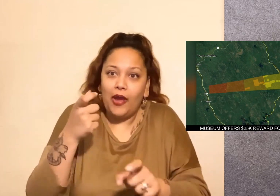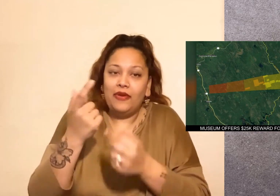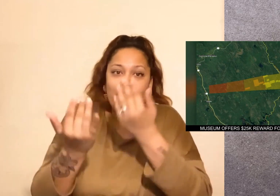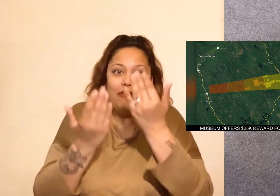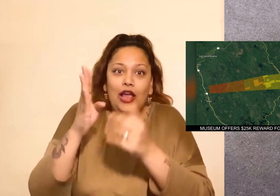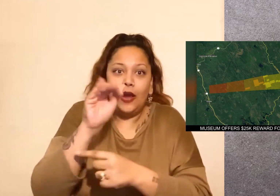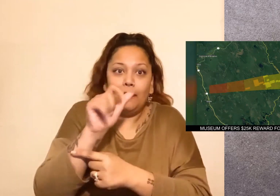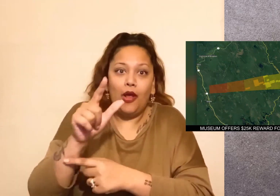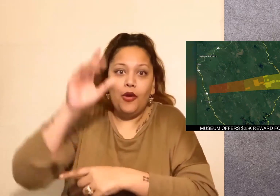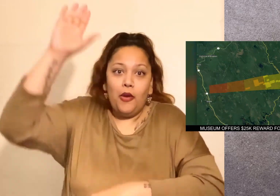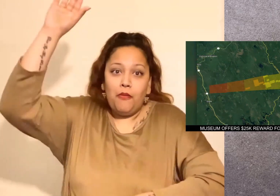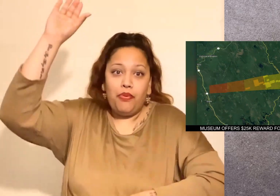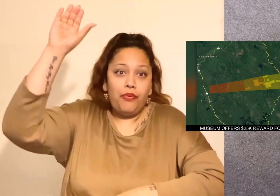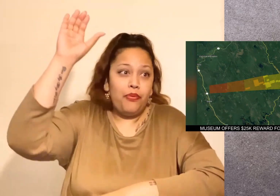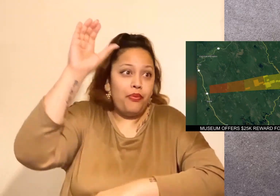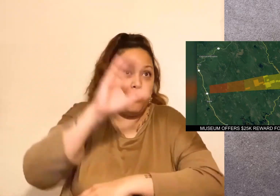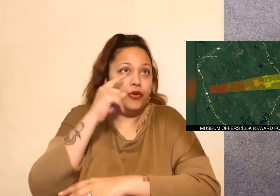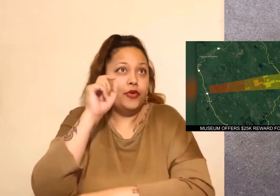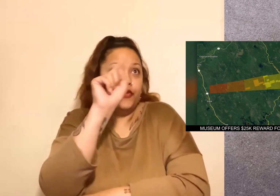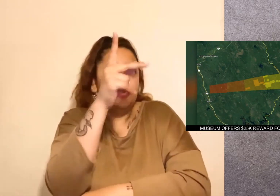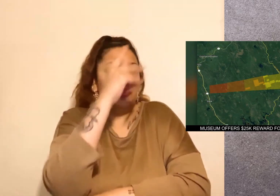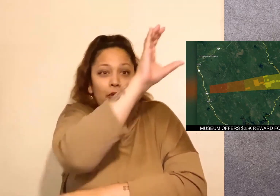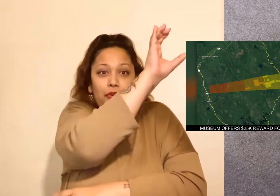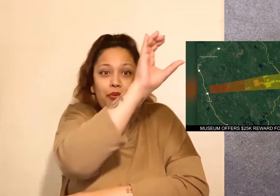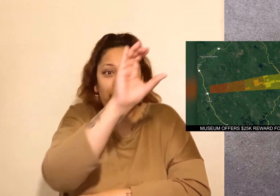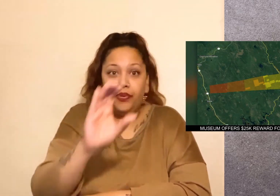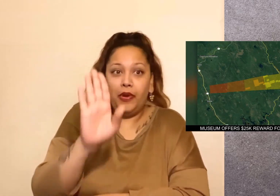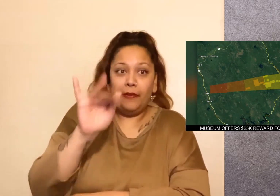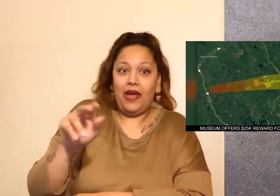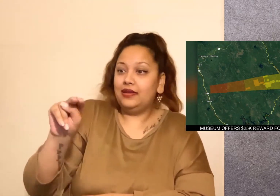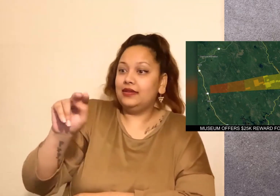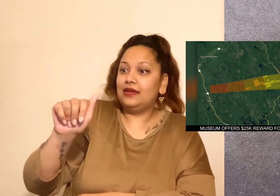from the fireball that was detected by NASA radar last week